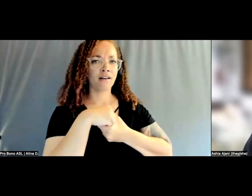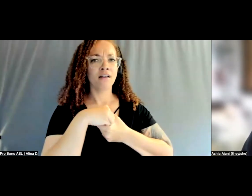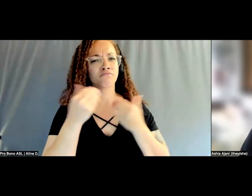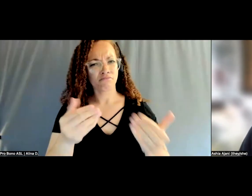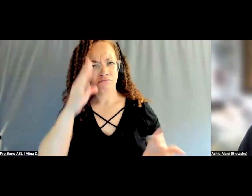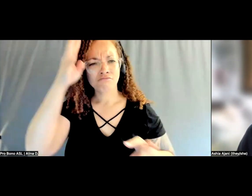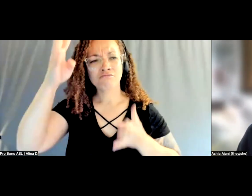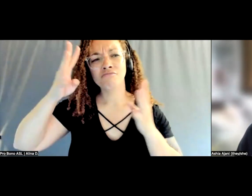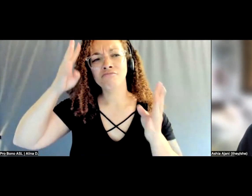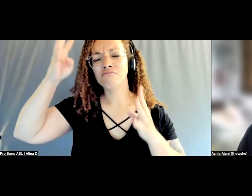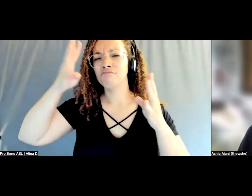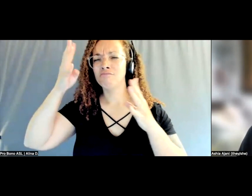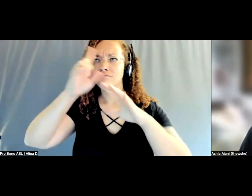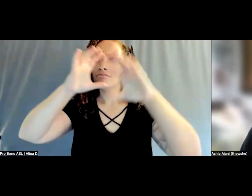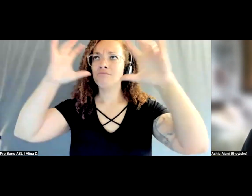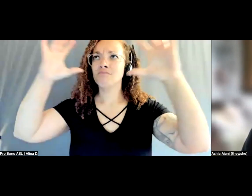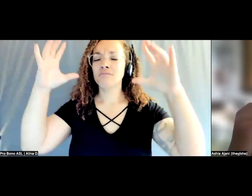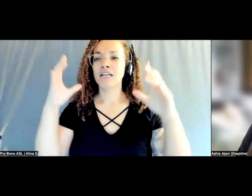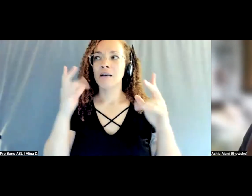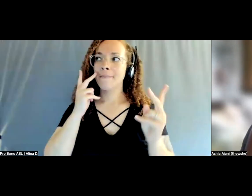those memories are best kept in a lockbox on the vanity